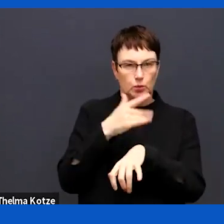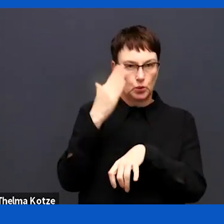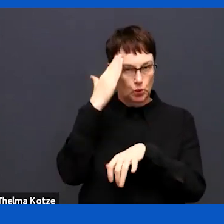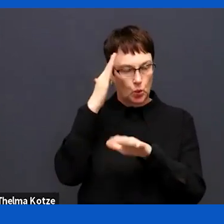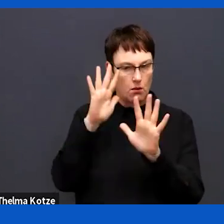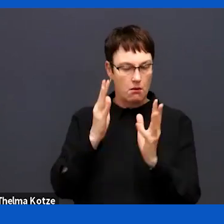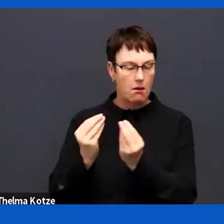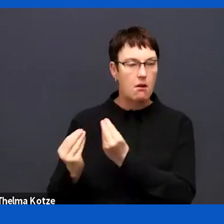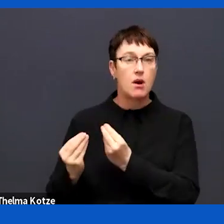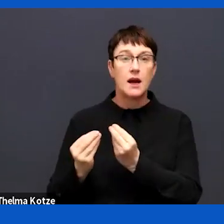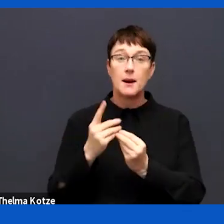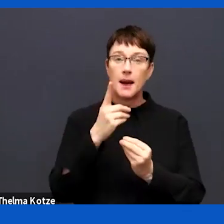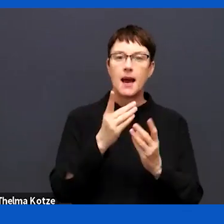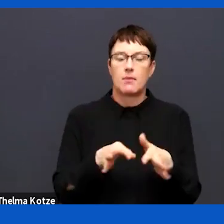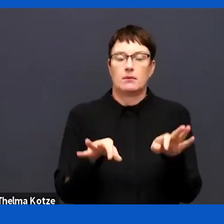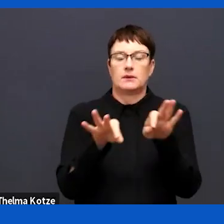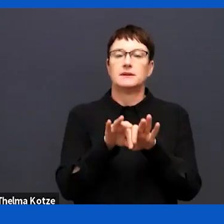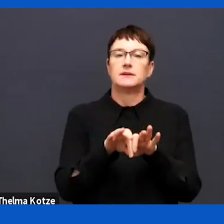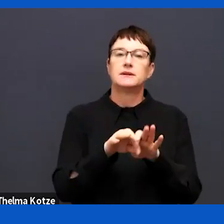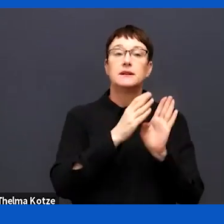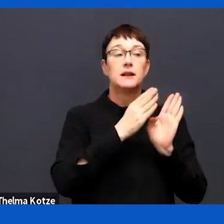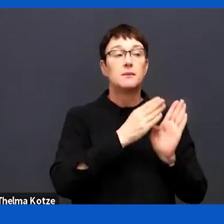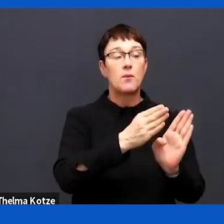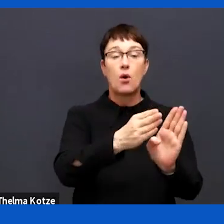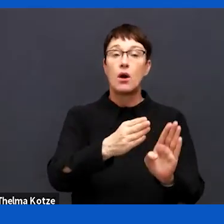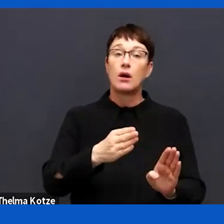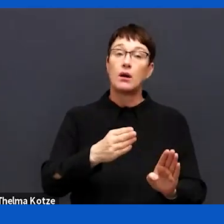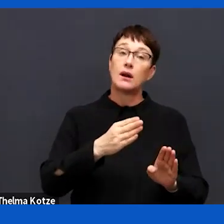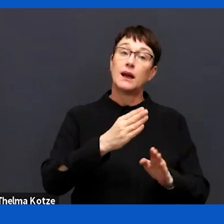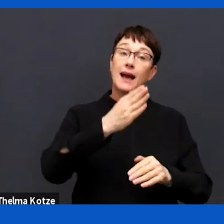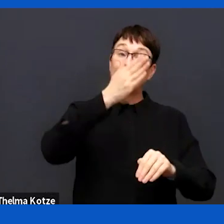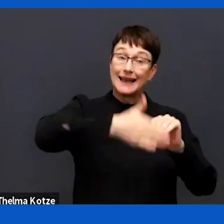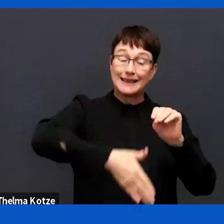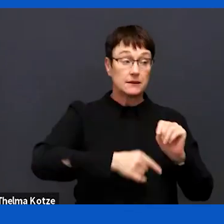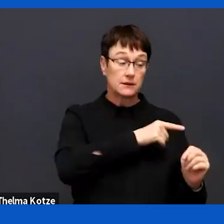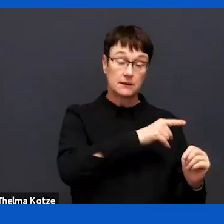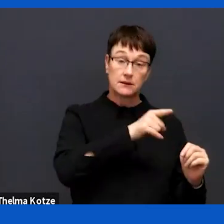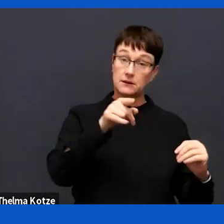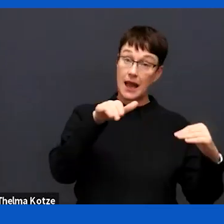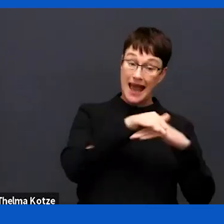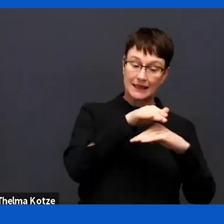have their say as well. So thank you so much, Tanja Kleut. Did you have closing remarks?